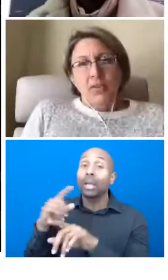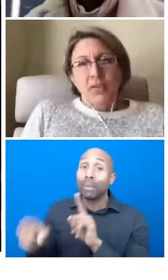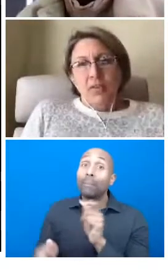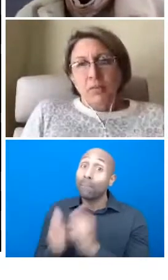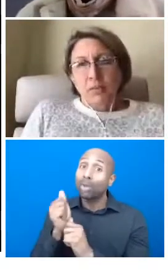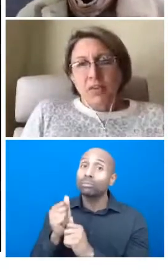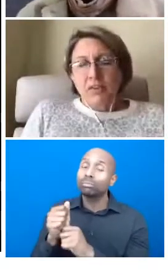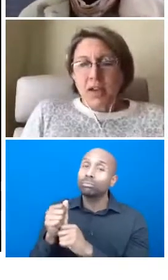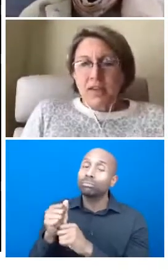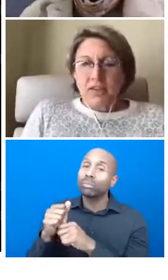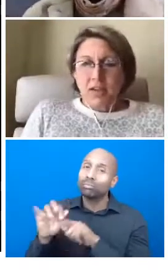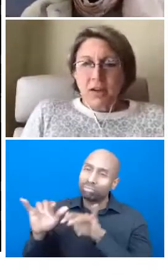that flooded.